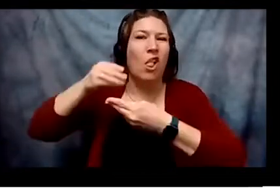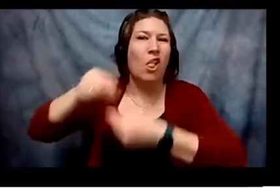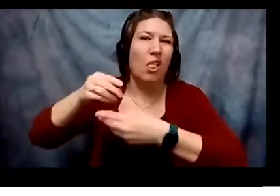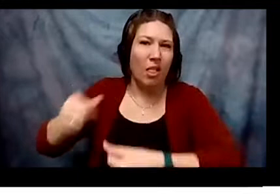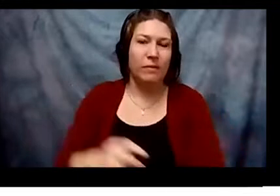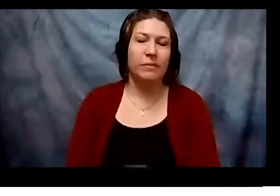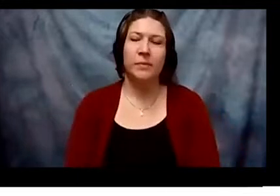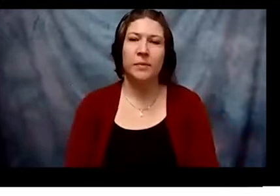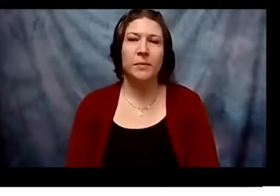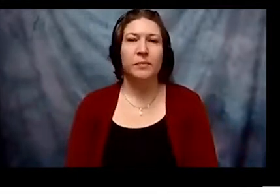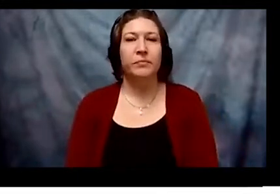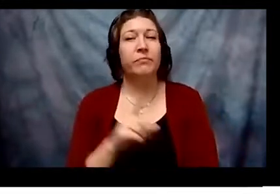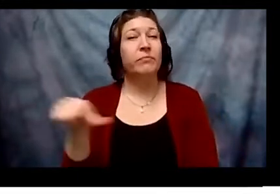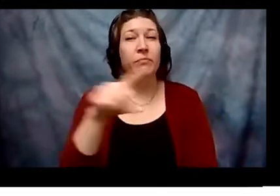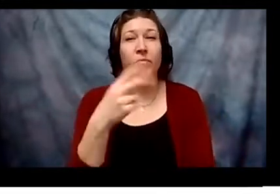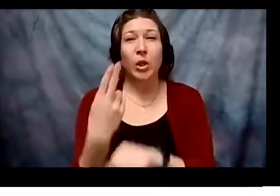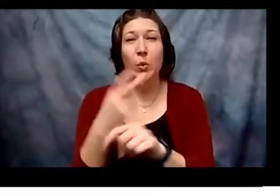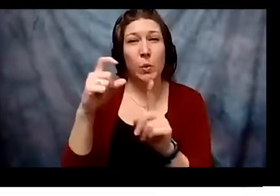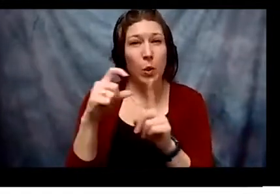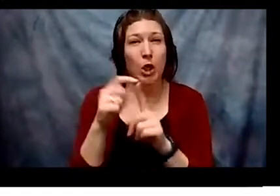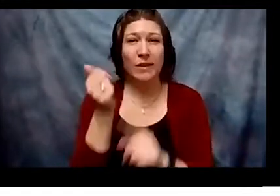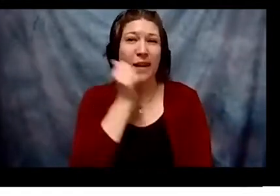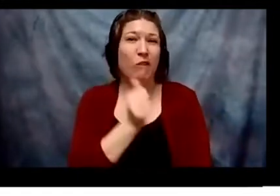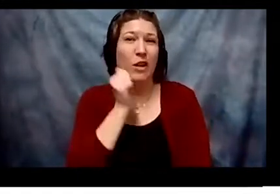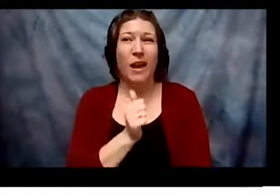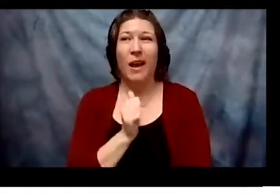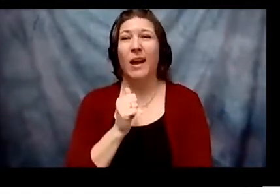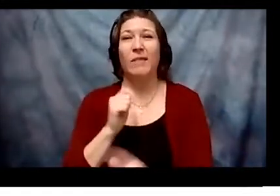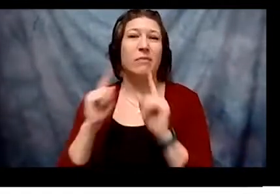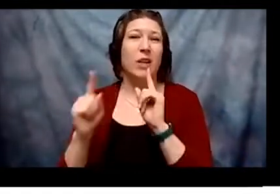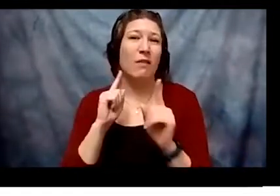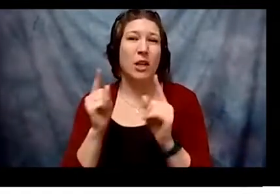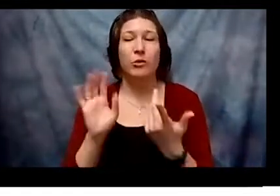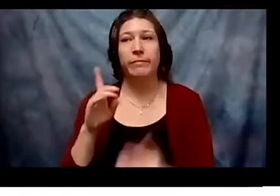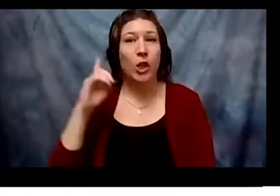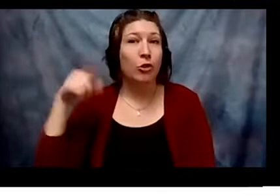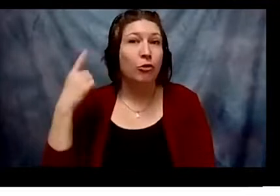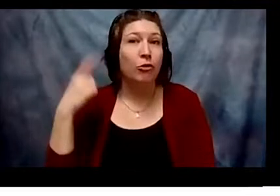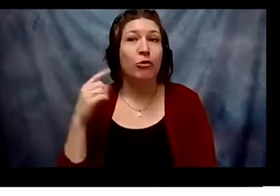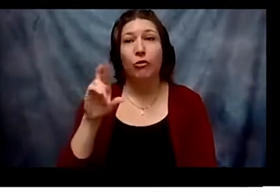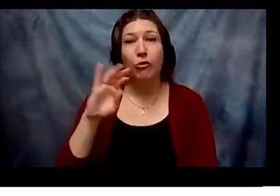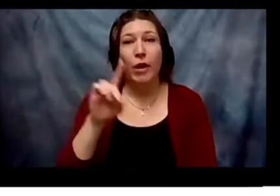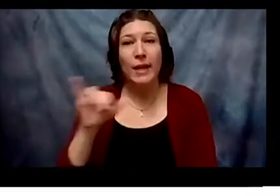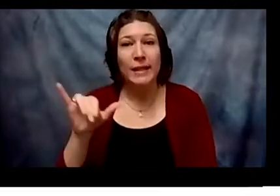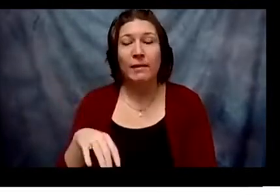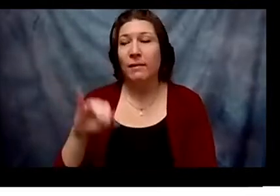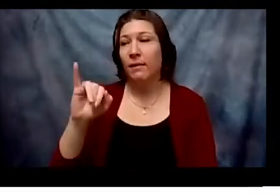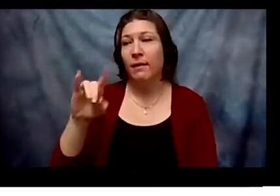You use words in everyday conversations like crazy, idiot, and stupid.